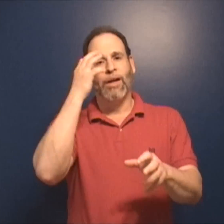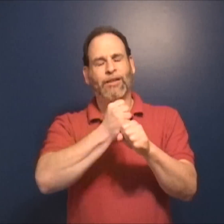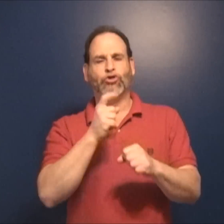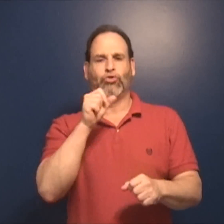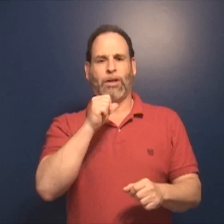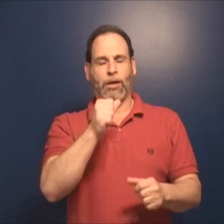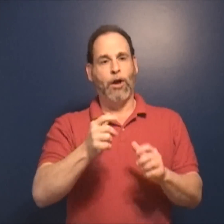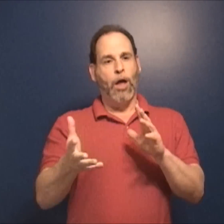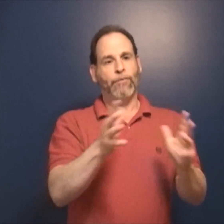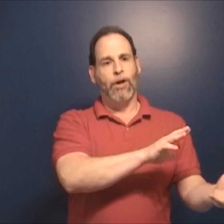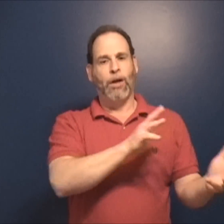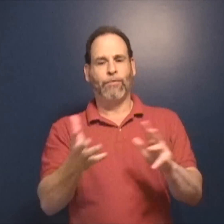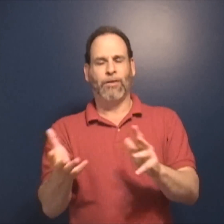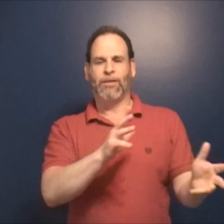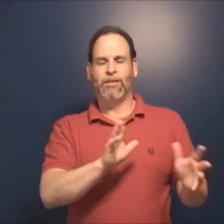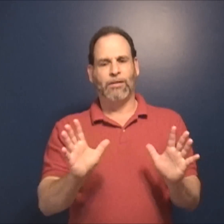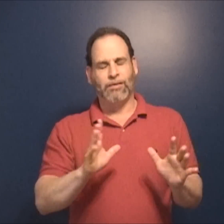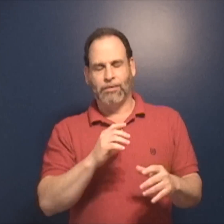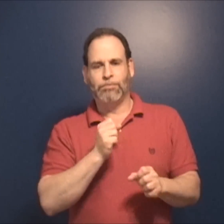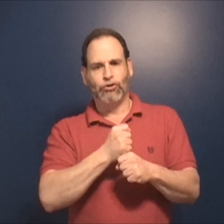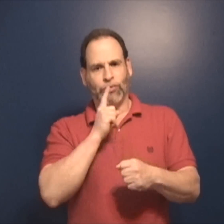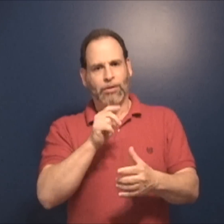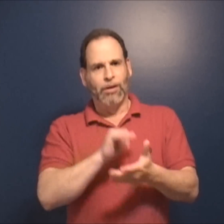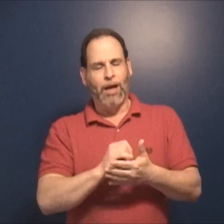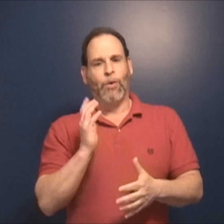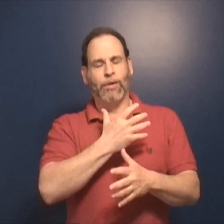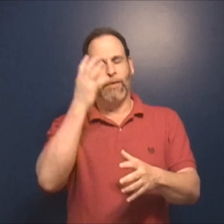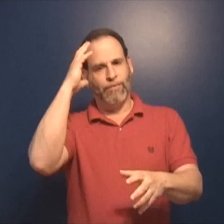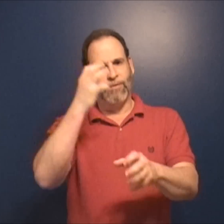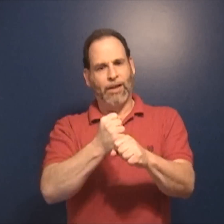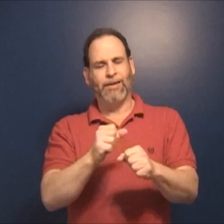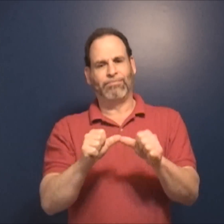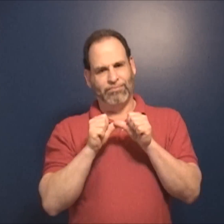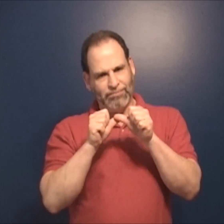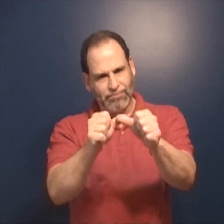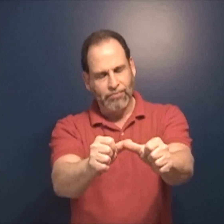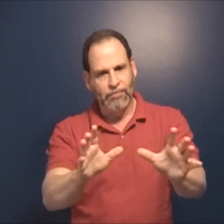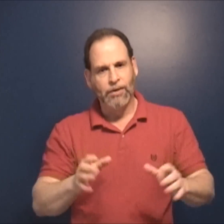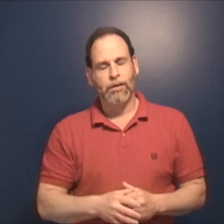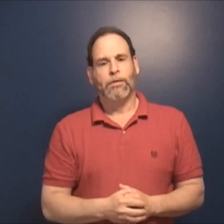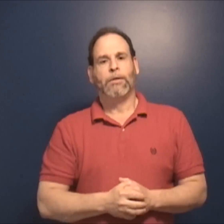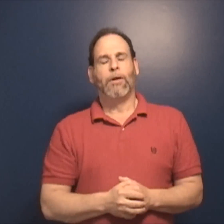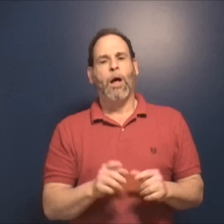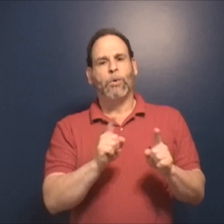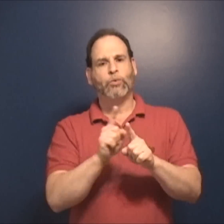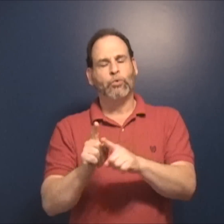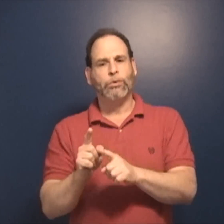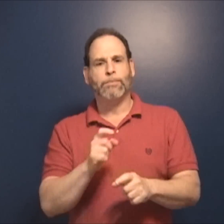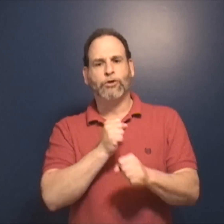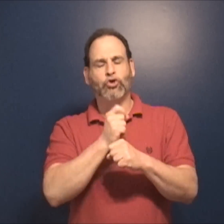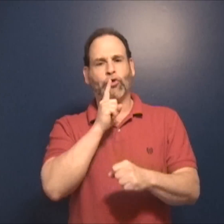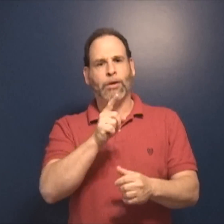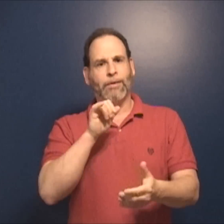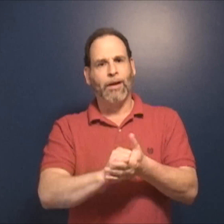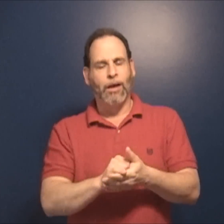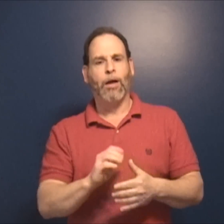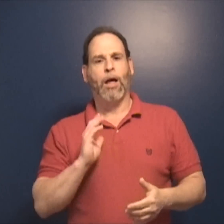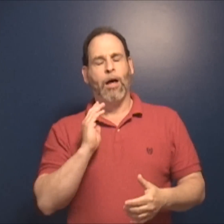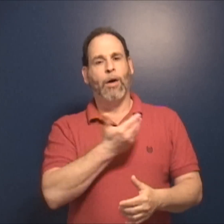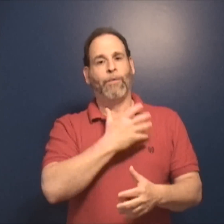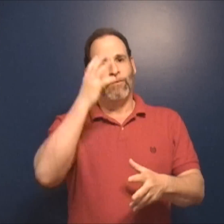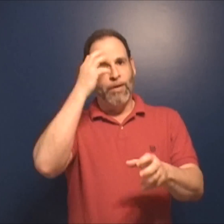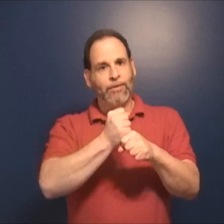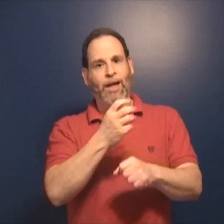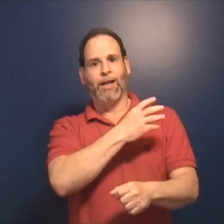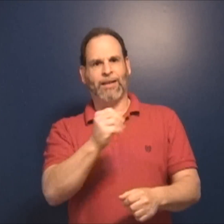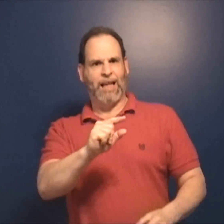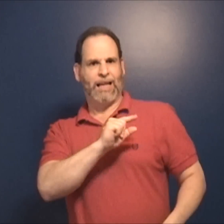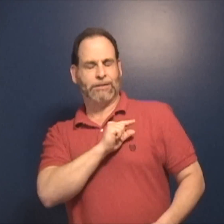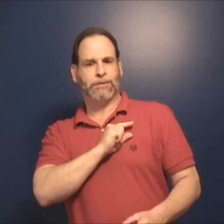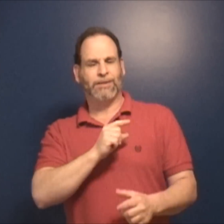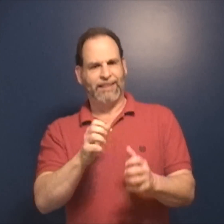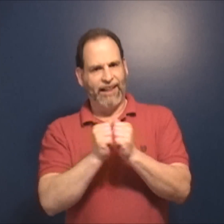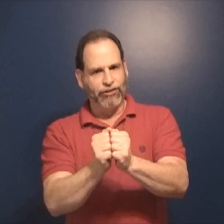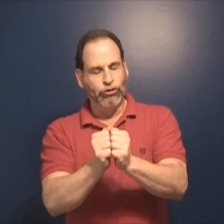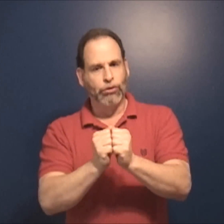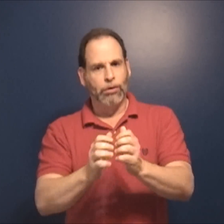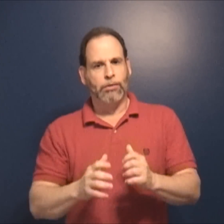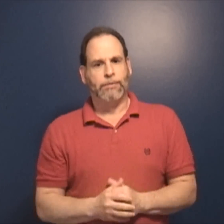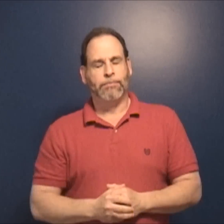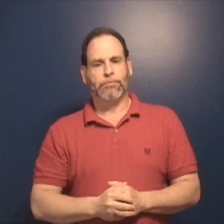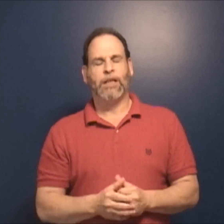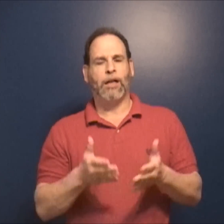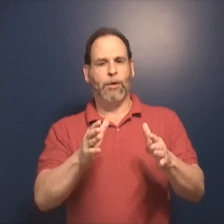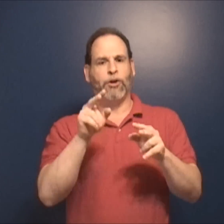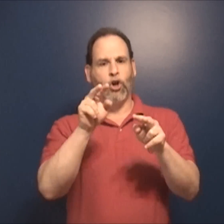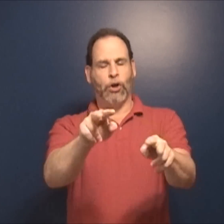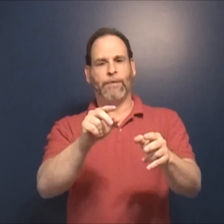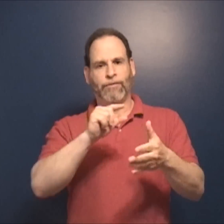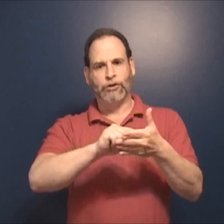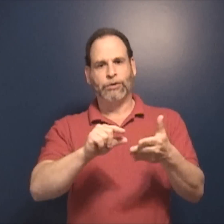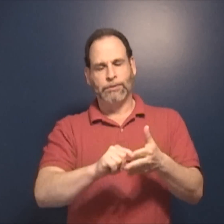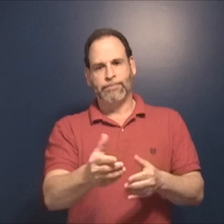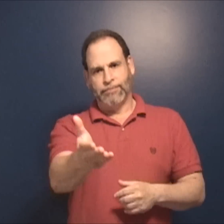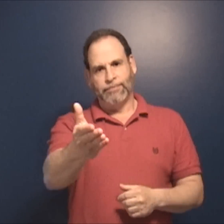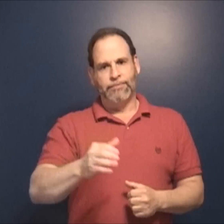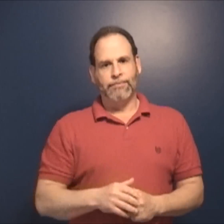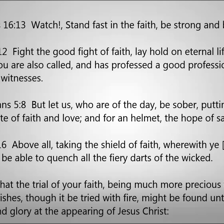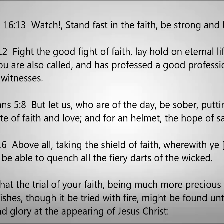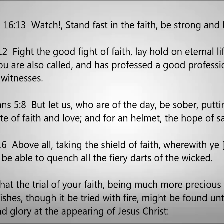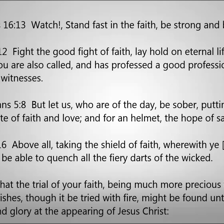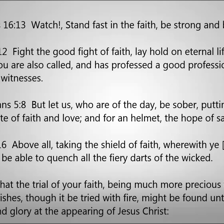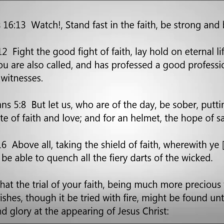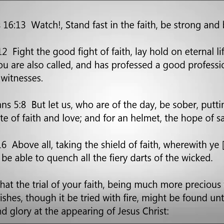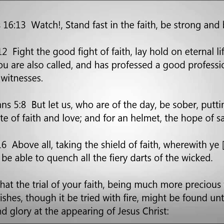Our faith shouldn't be turned off and on. We make sure that our faith continues. Also, we make sure that we get faith and conscience together. Let's look at verses.